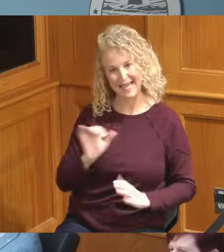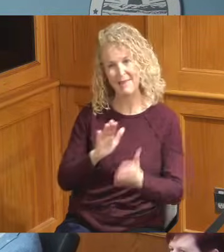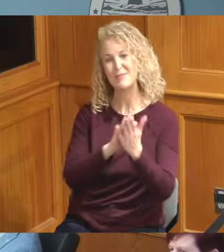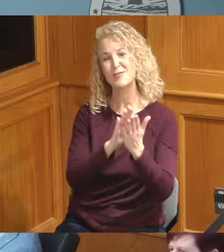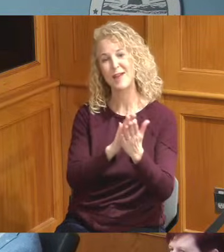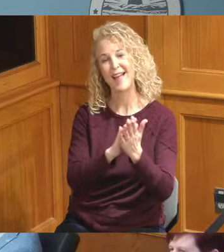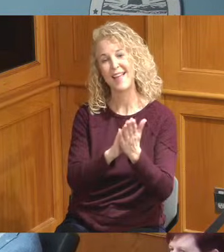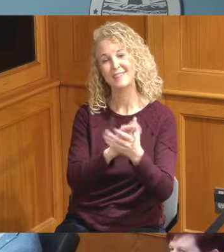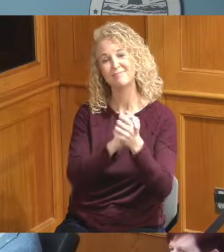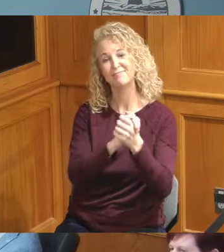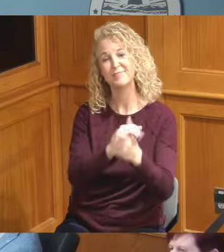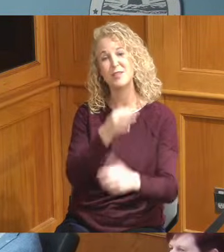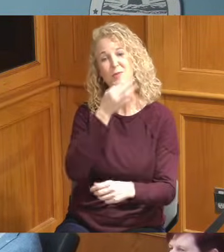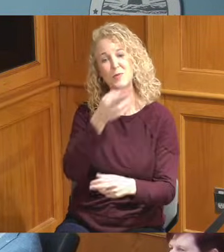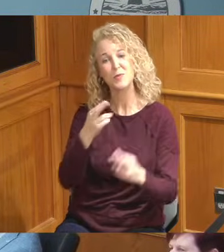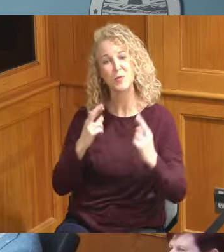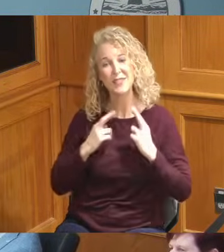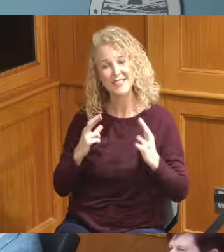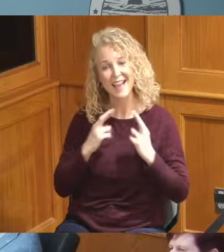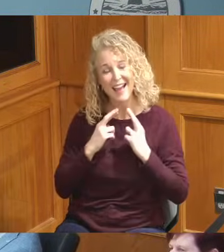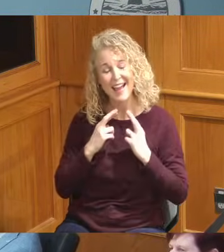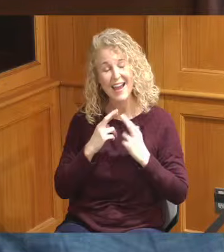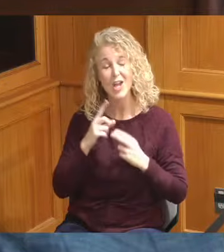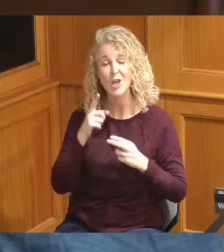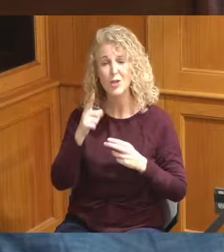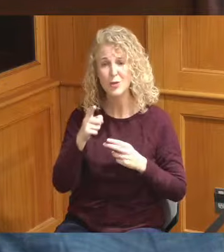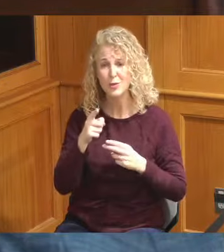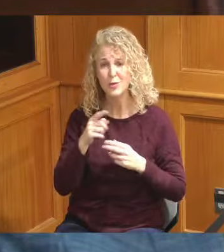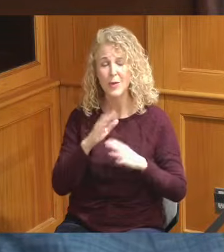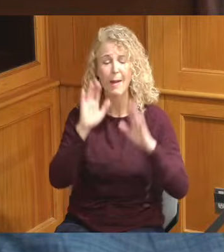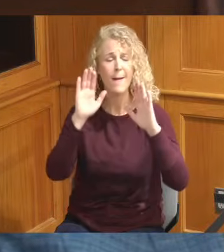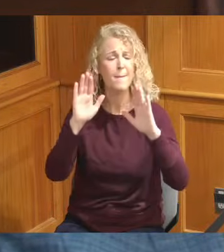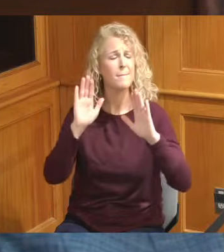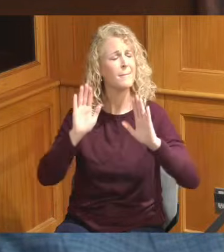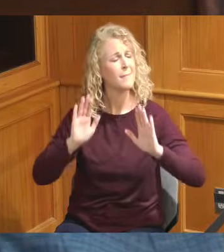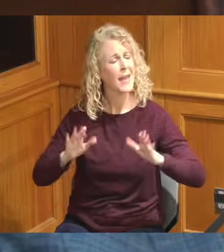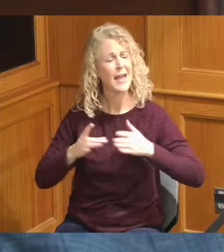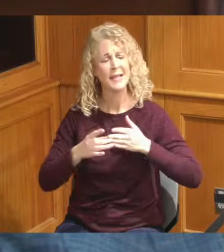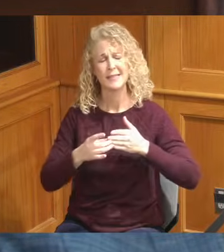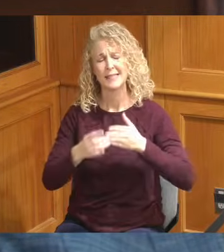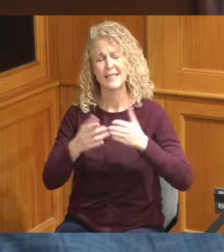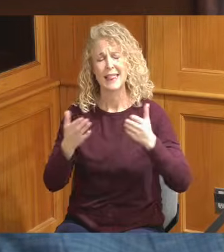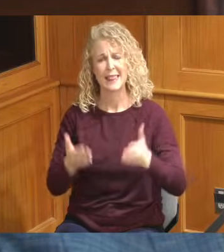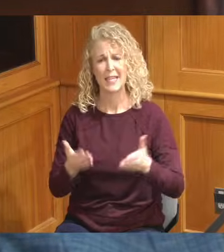you on your retirement. you have been a fantastic leader in this community.